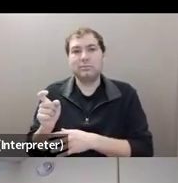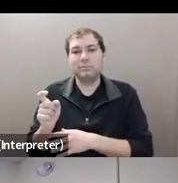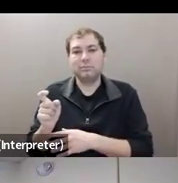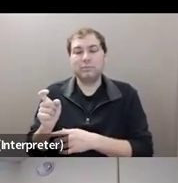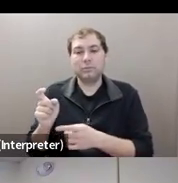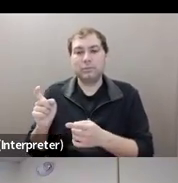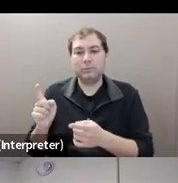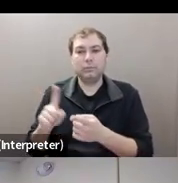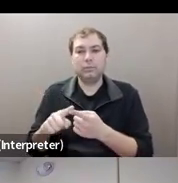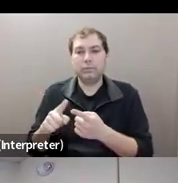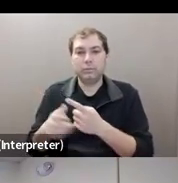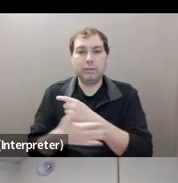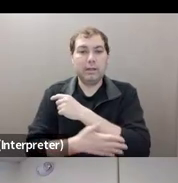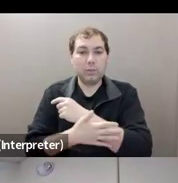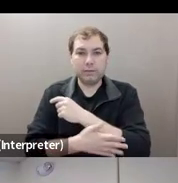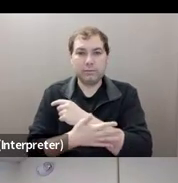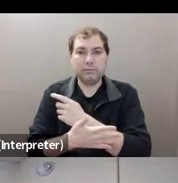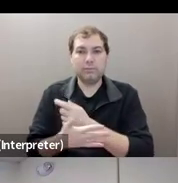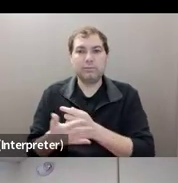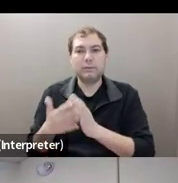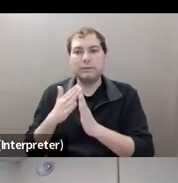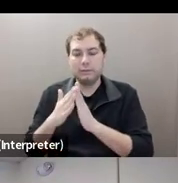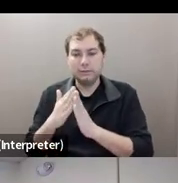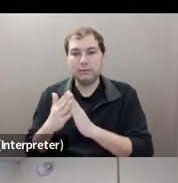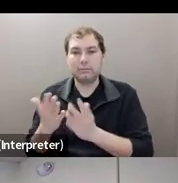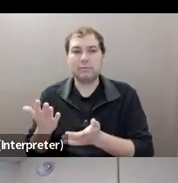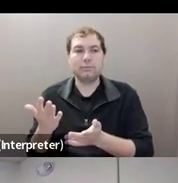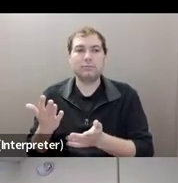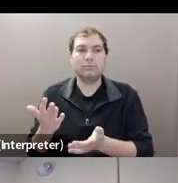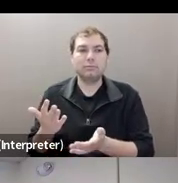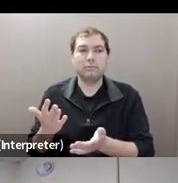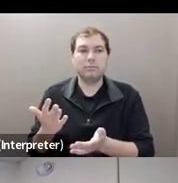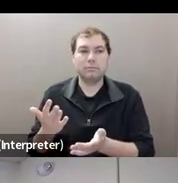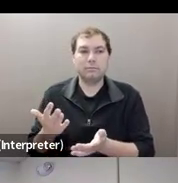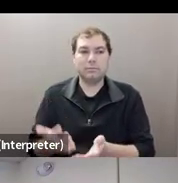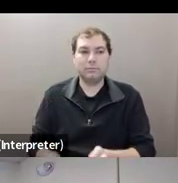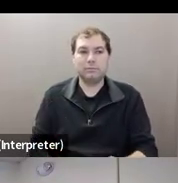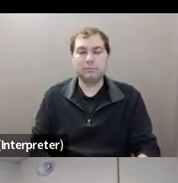17036717673: Erm, our counties and cities and and 17036717673: Erm and